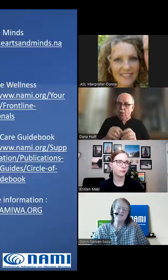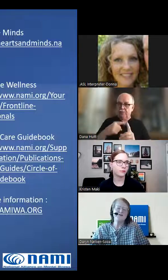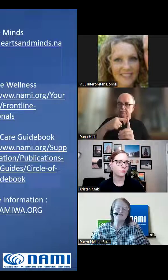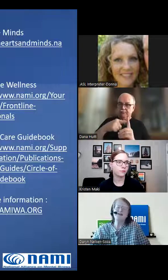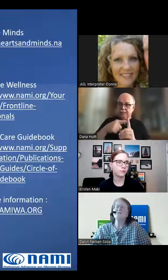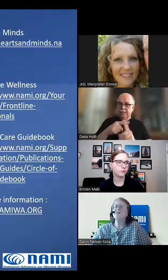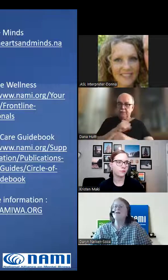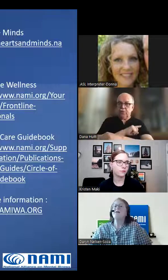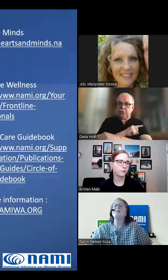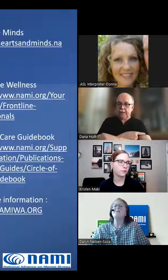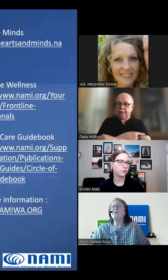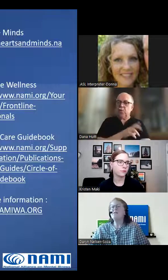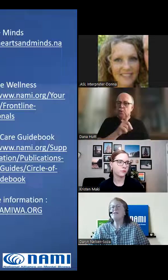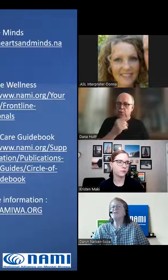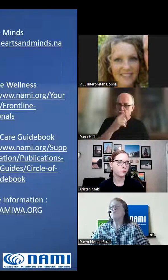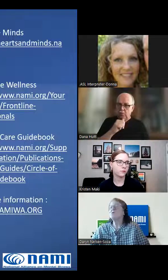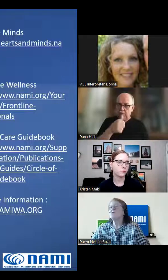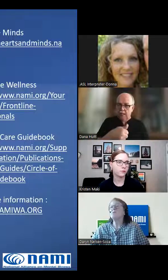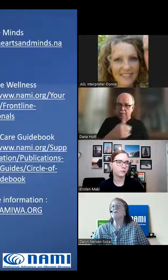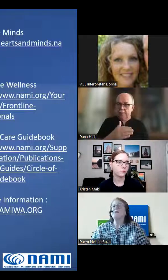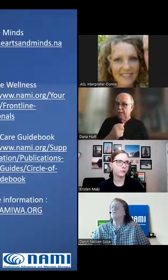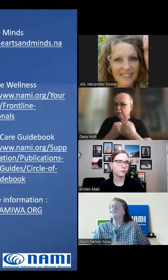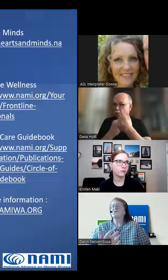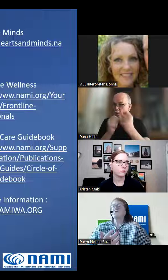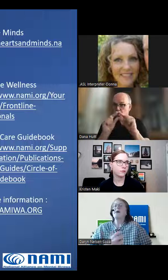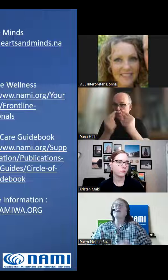that we have a Dementia Roadmap guide